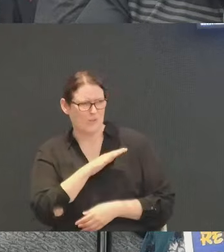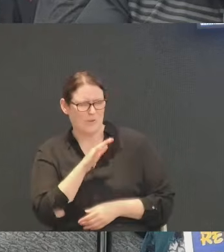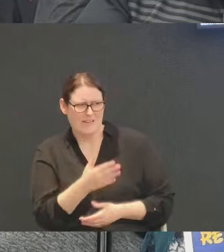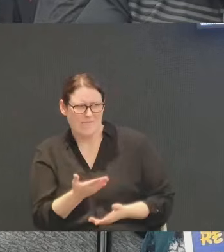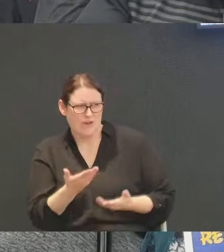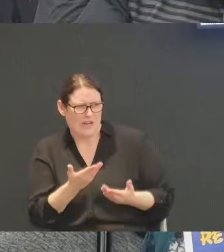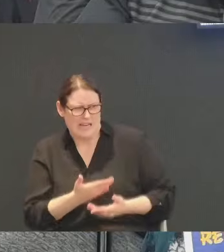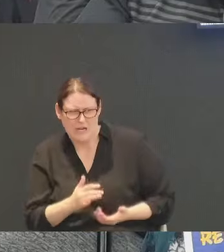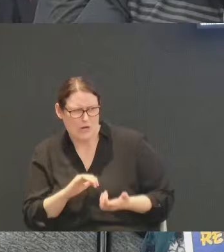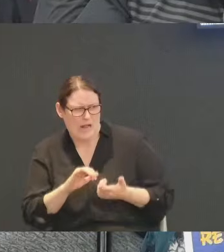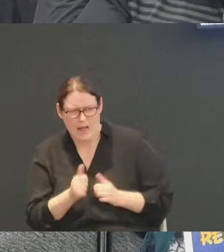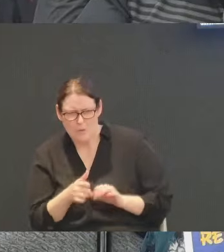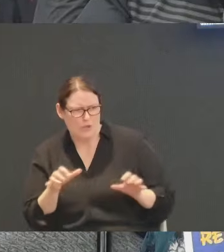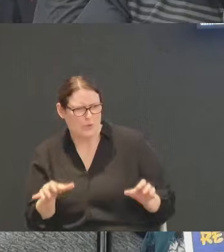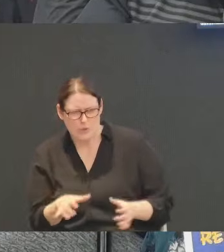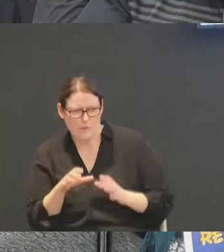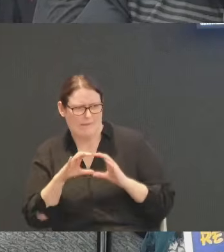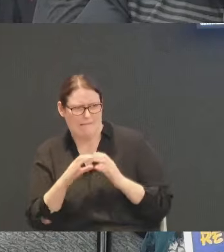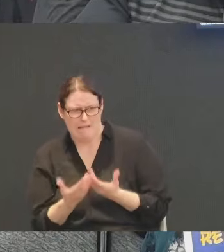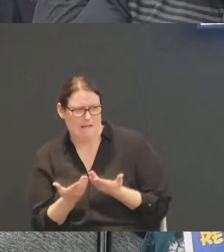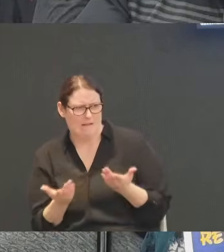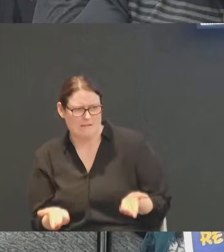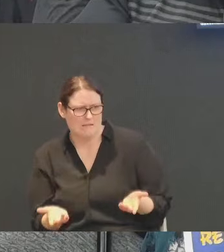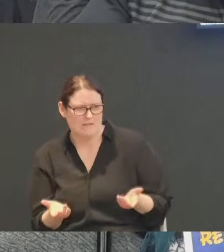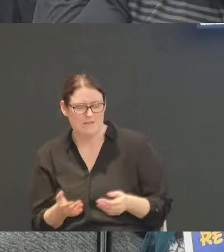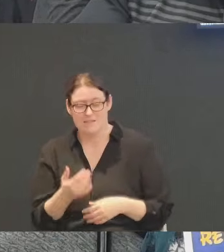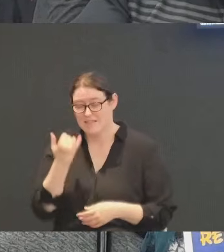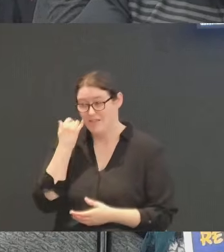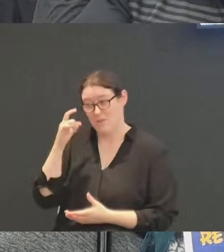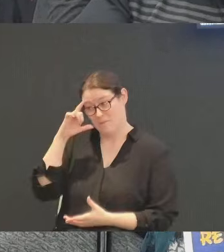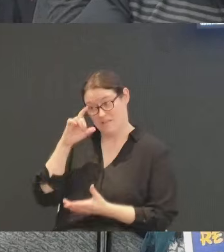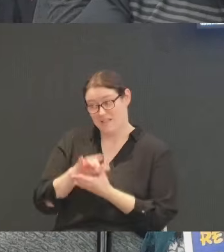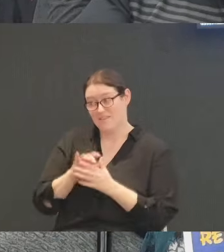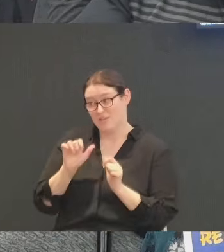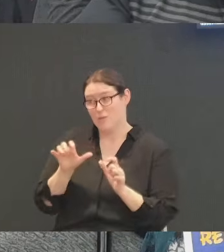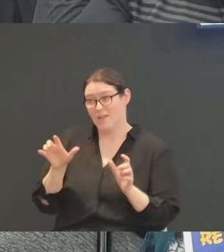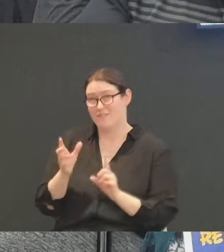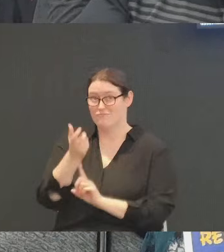are you doing this?" And I looked at him. I said if you believe it you can achieve it but if you